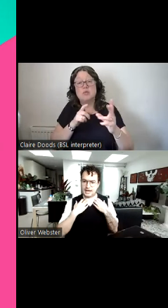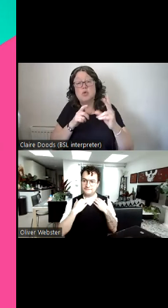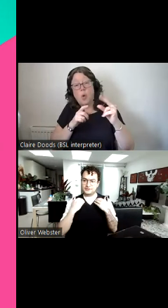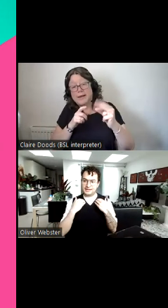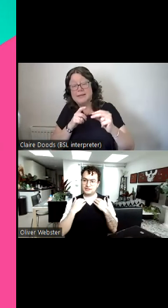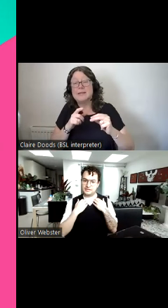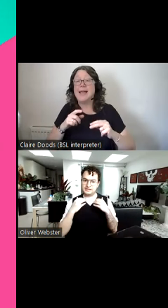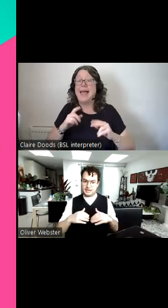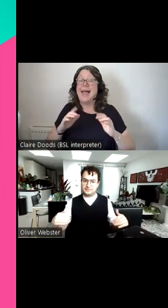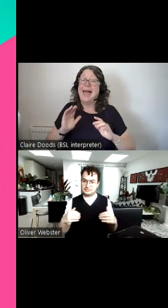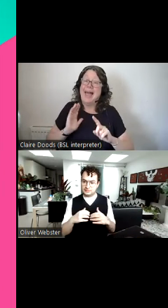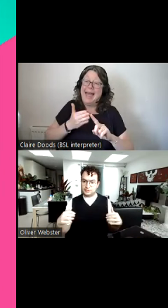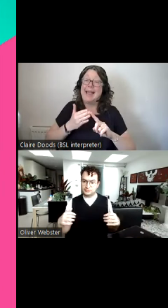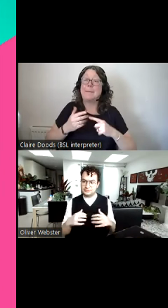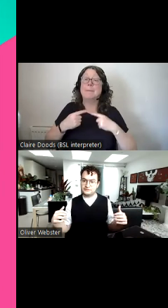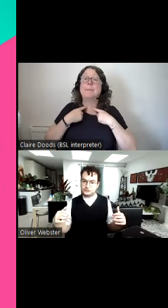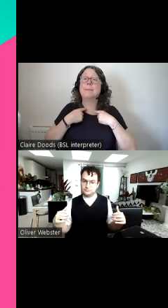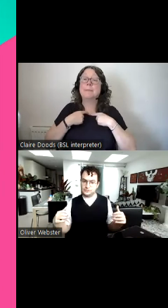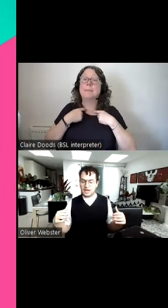Aim for that to be in that subtitle safe zone.